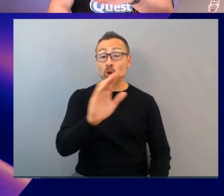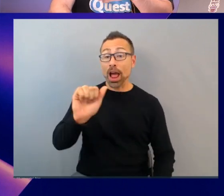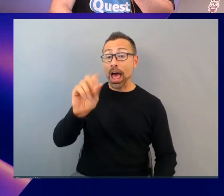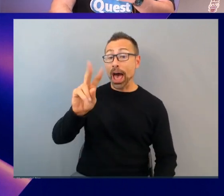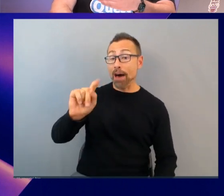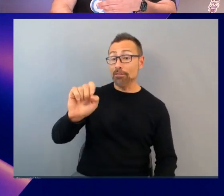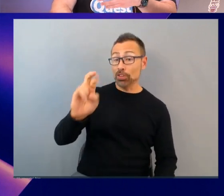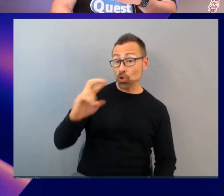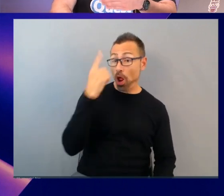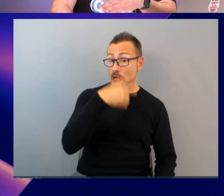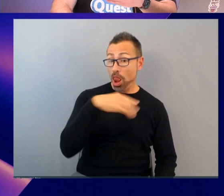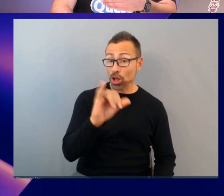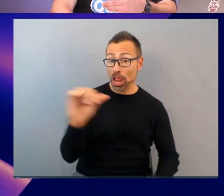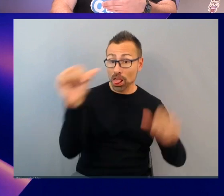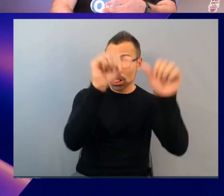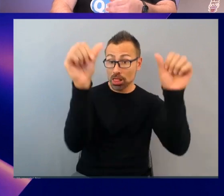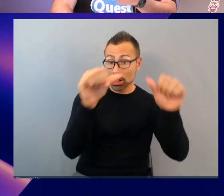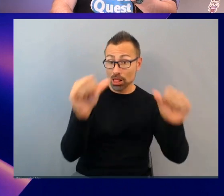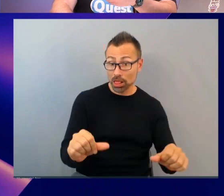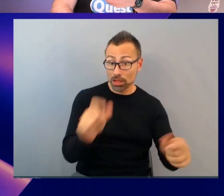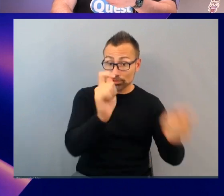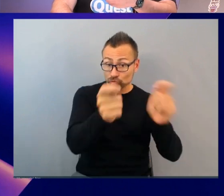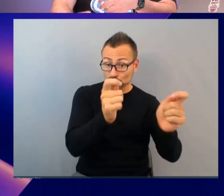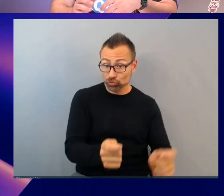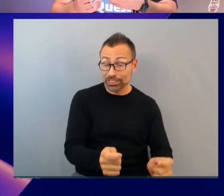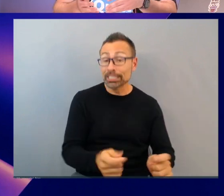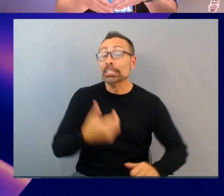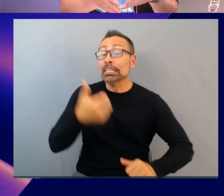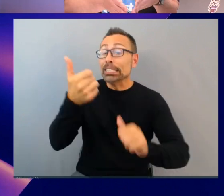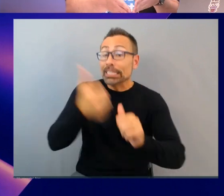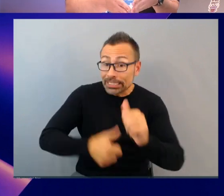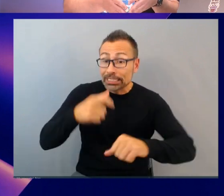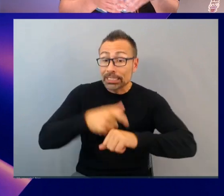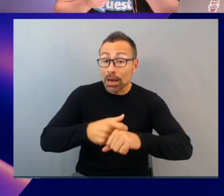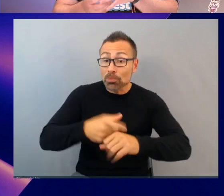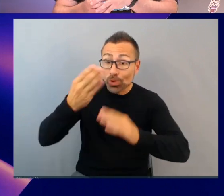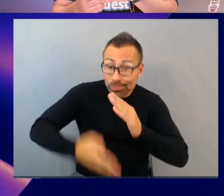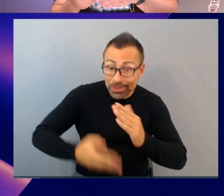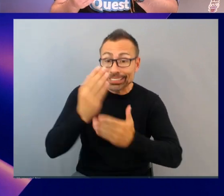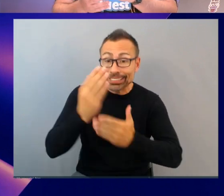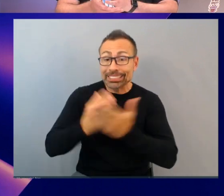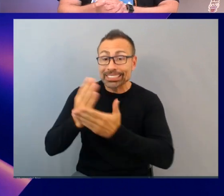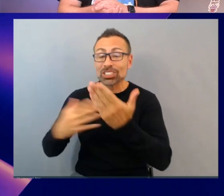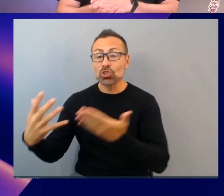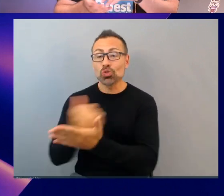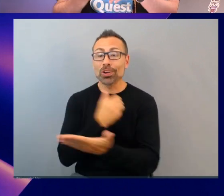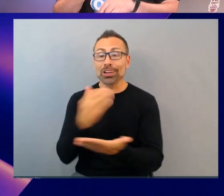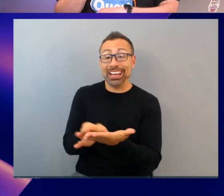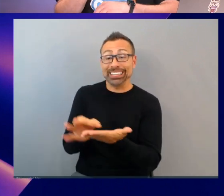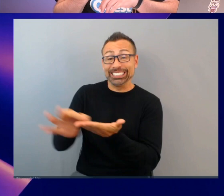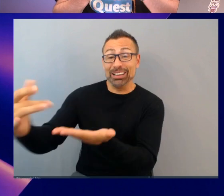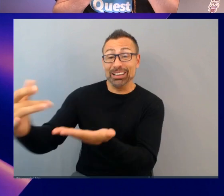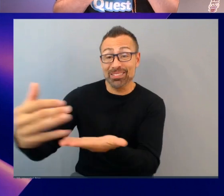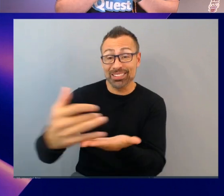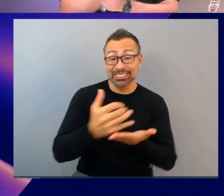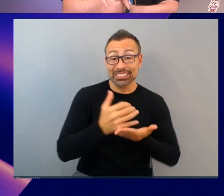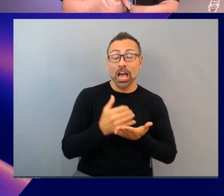Each assessment you complete in the game, you get gems, which are like the game currency. And you can use these gems to unlock vehicles,